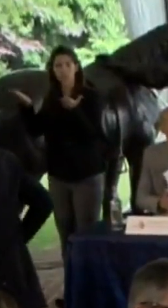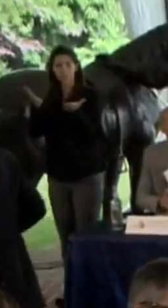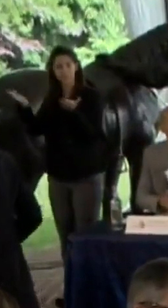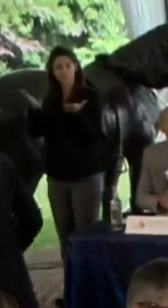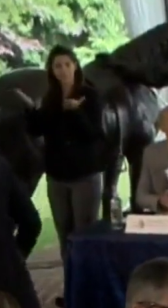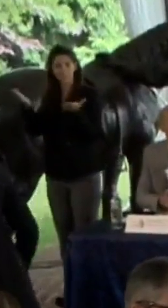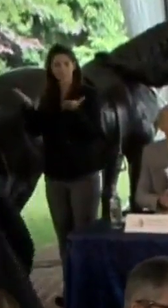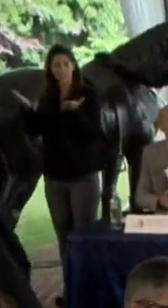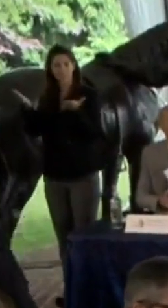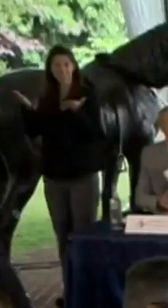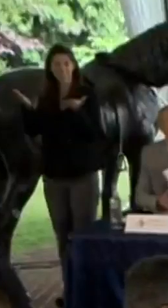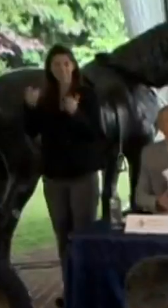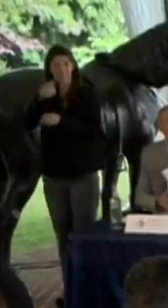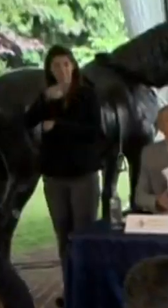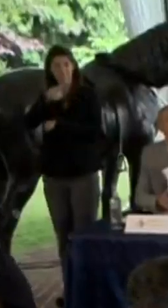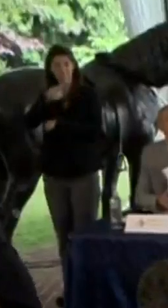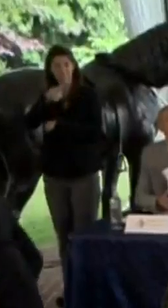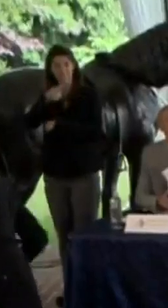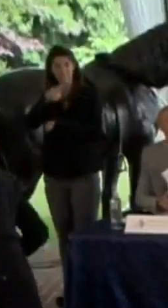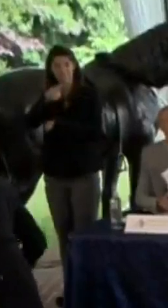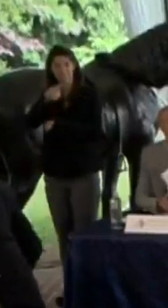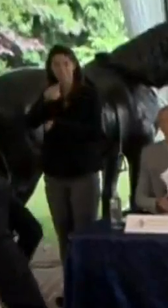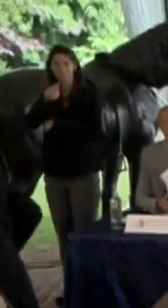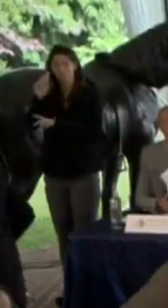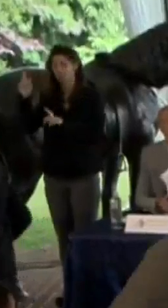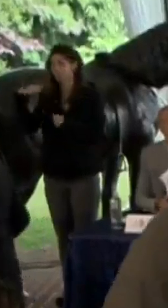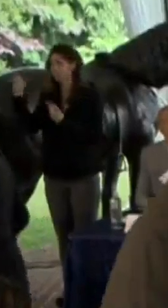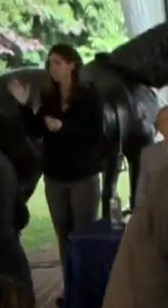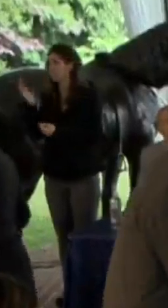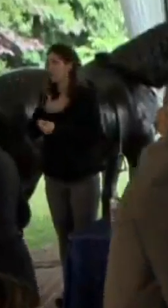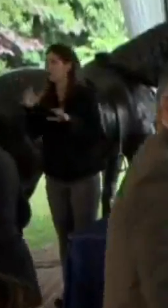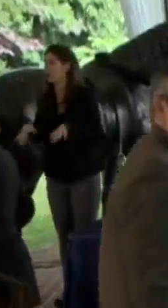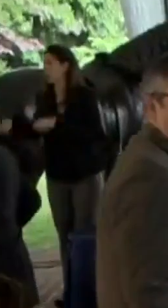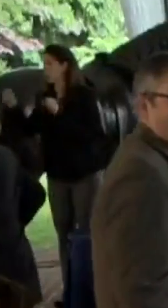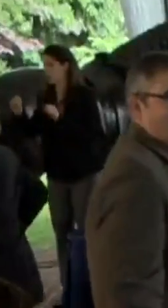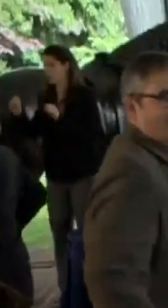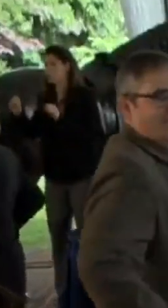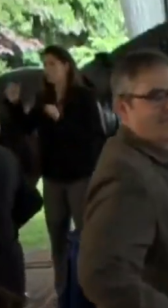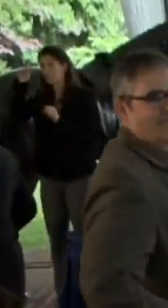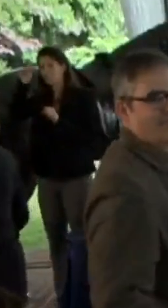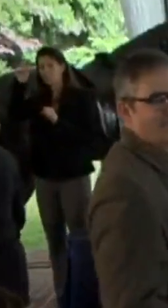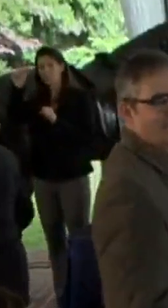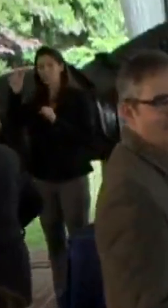BEFORE EVERYBODY LEAVES, MAY I JUST ACKNOWLEDGE THE NATIONAL